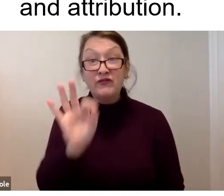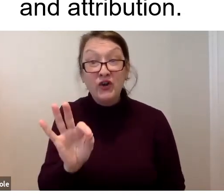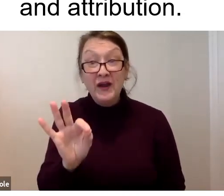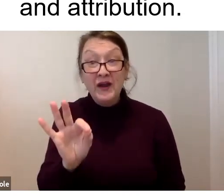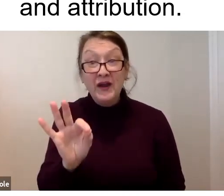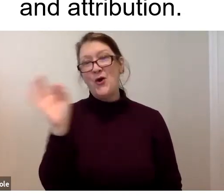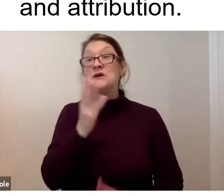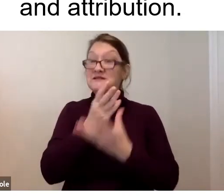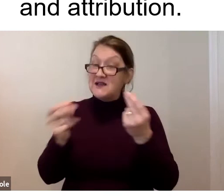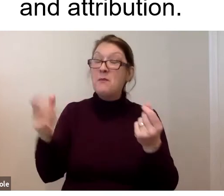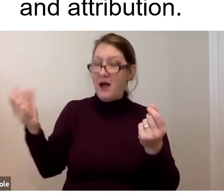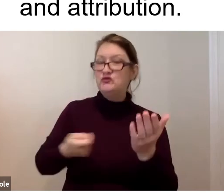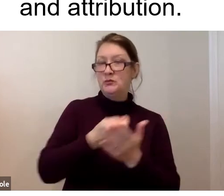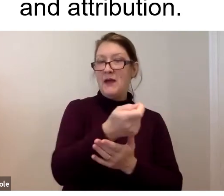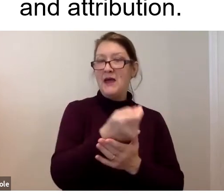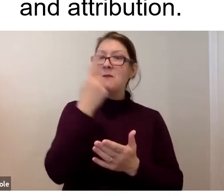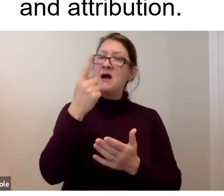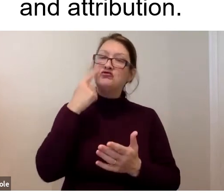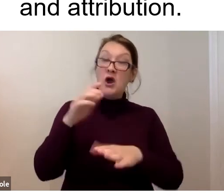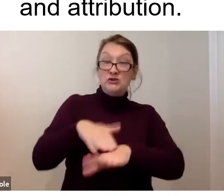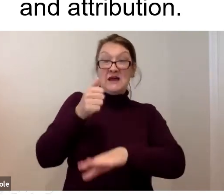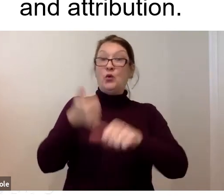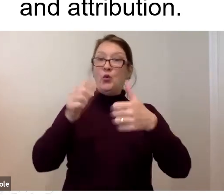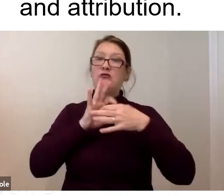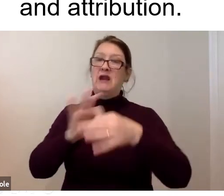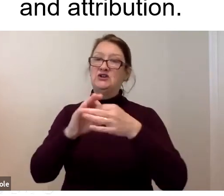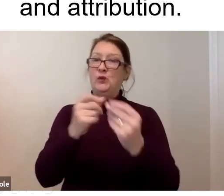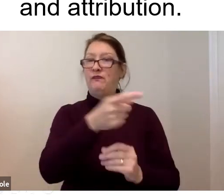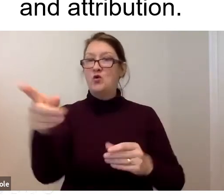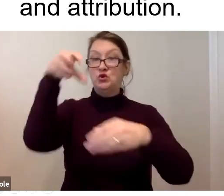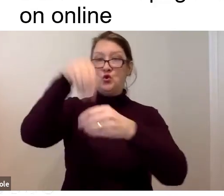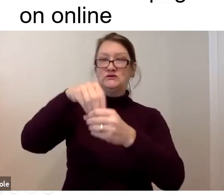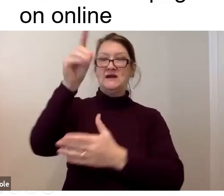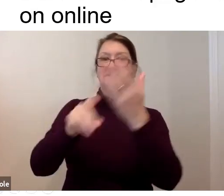It is about that relationship.